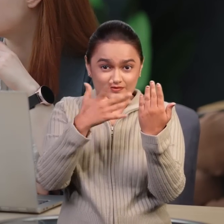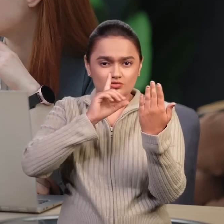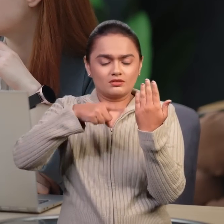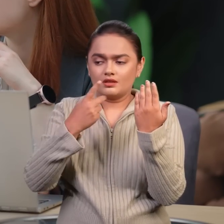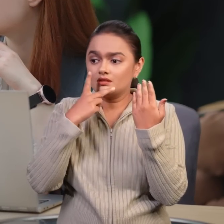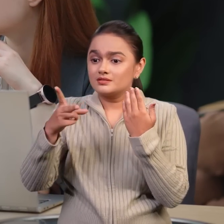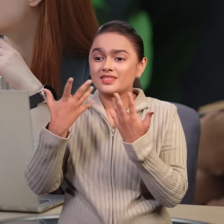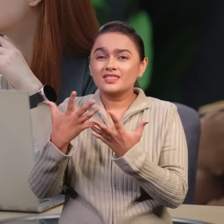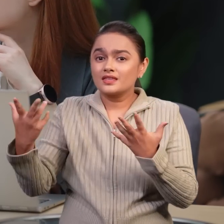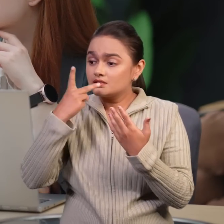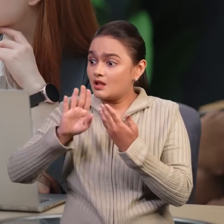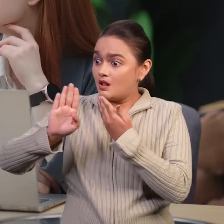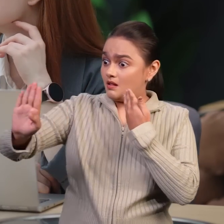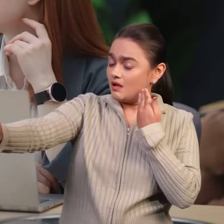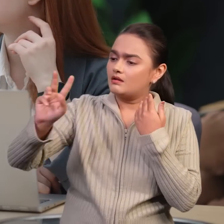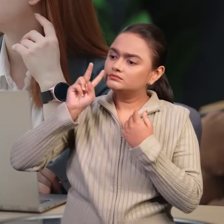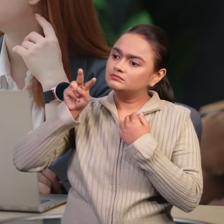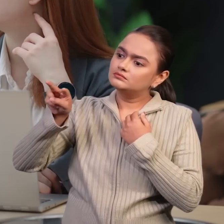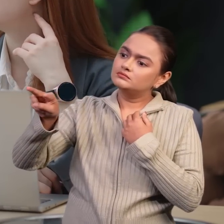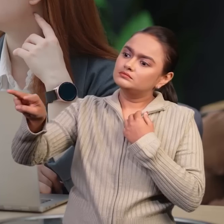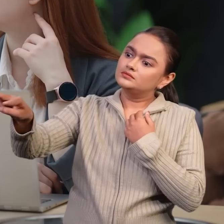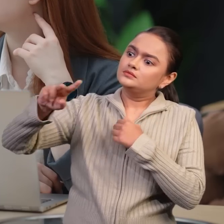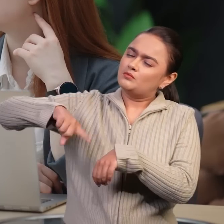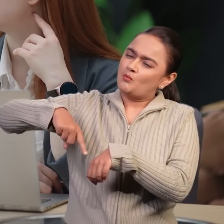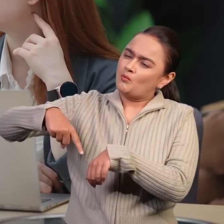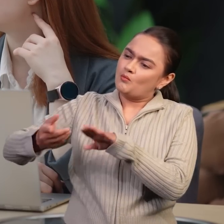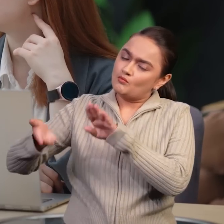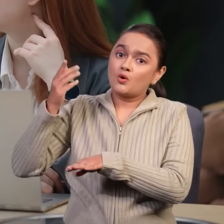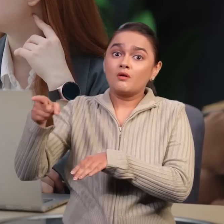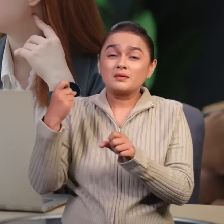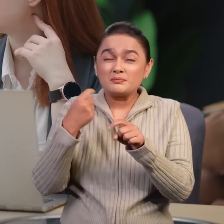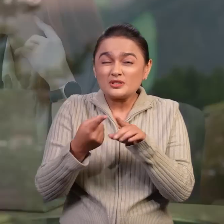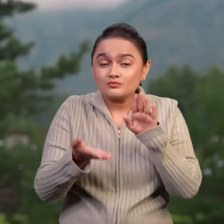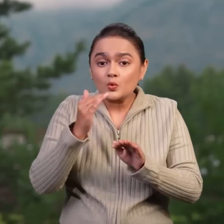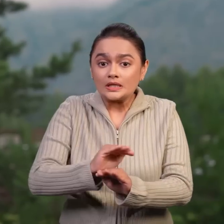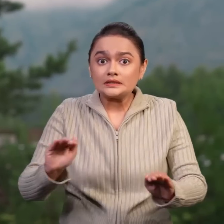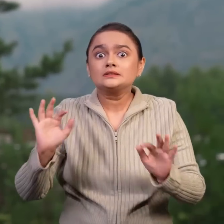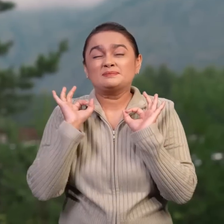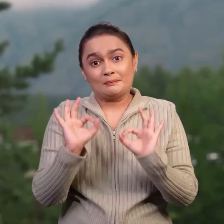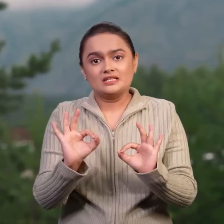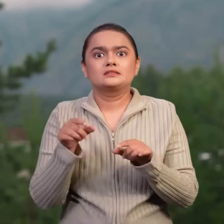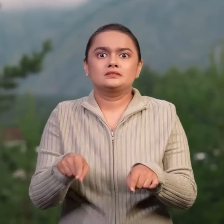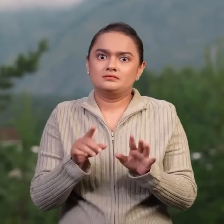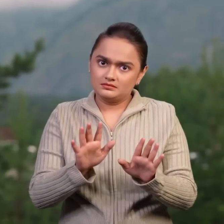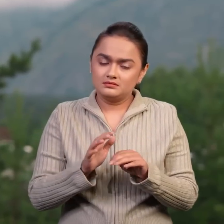After looking at a neon screen for a very long period of time. And this especially applies to kids for the most part,